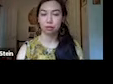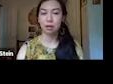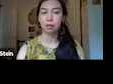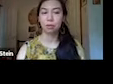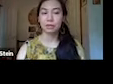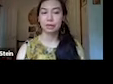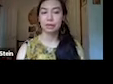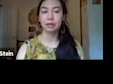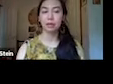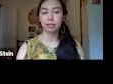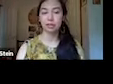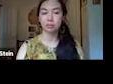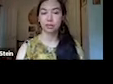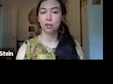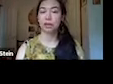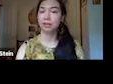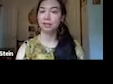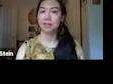but we'll be taking questions from the Q&A section.